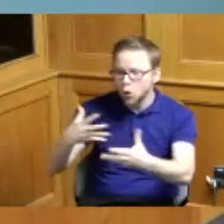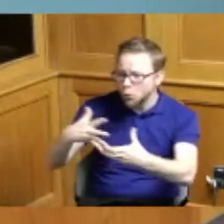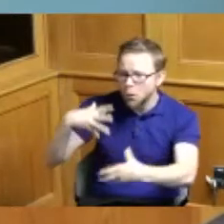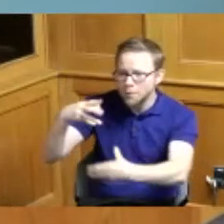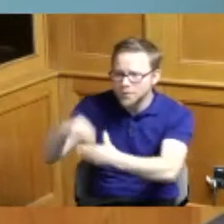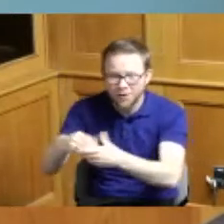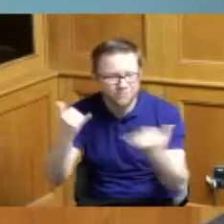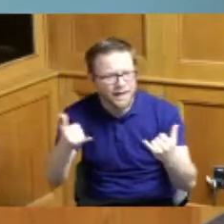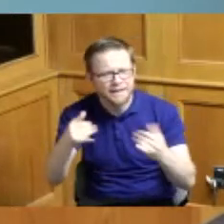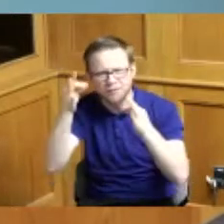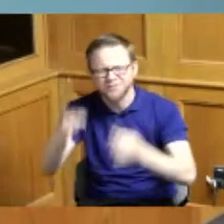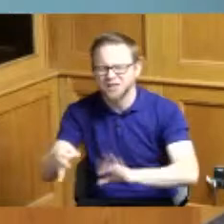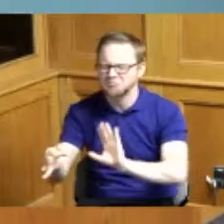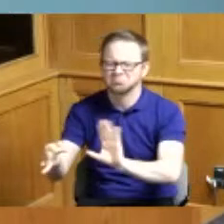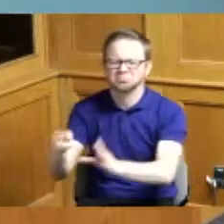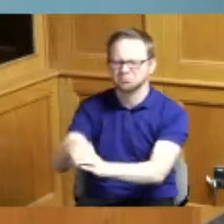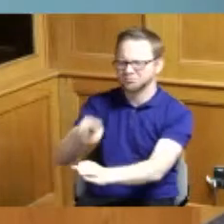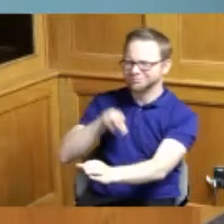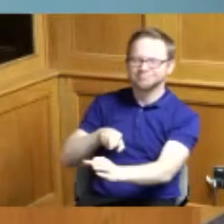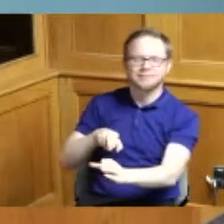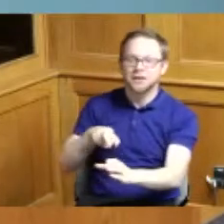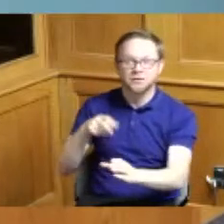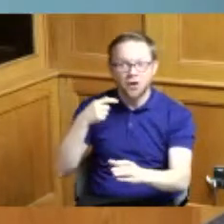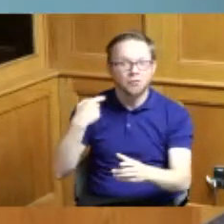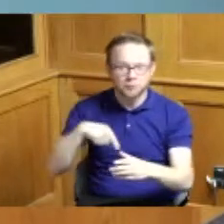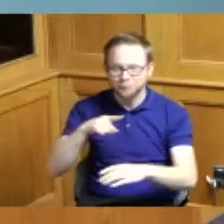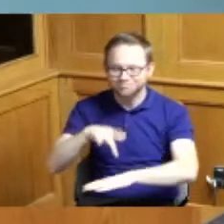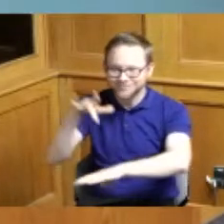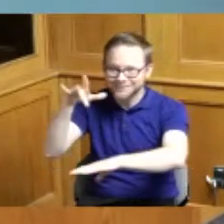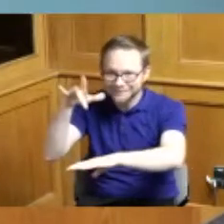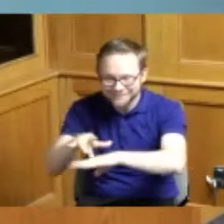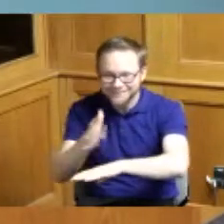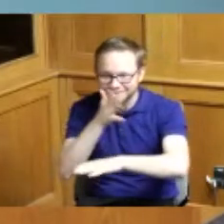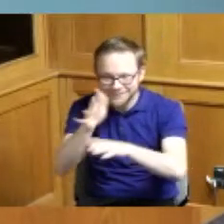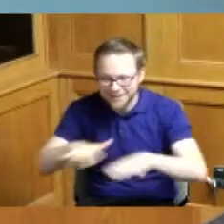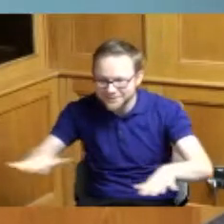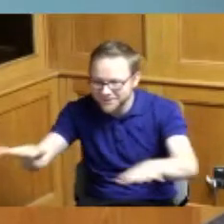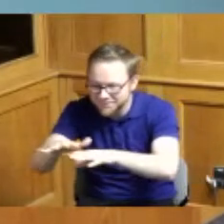um if you're on the field you know we're going to have money to pay we certainly have to do our due